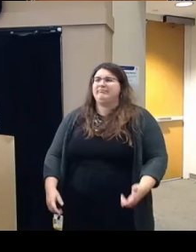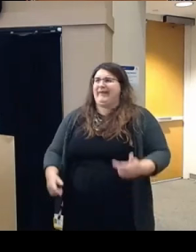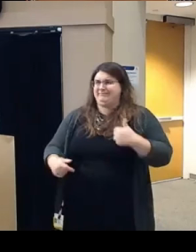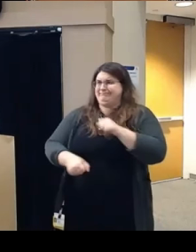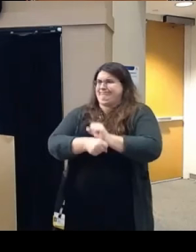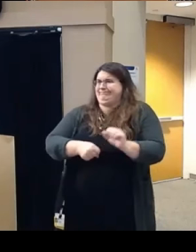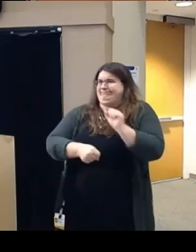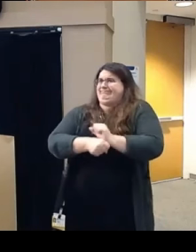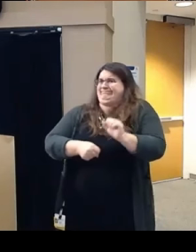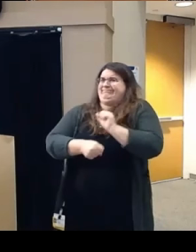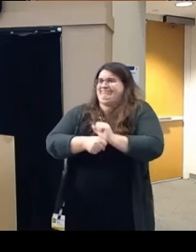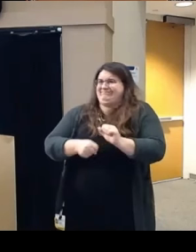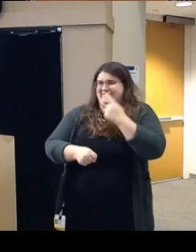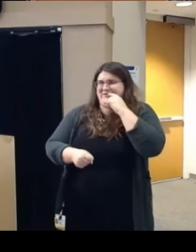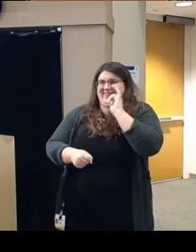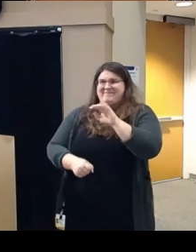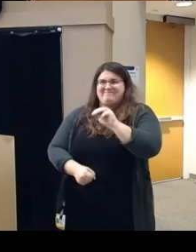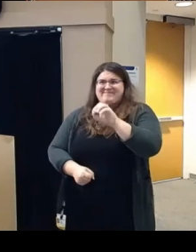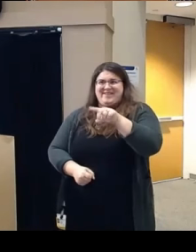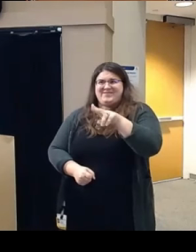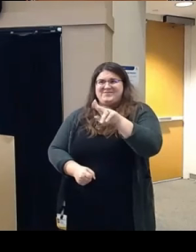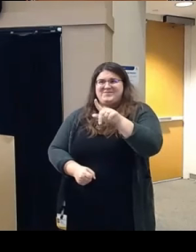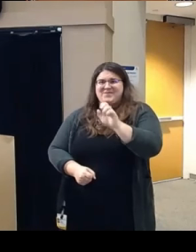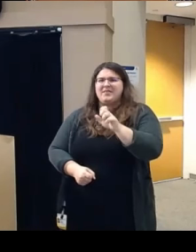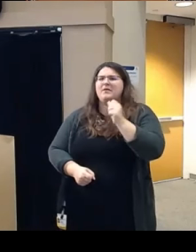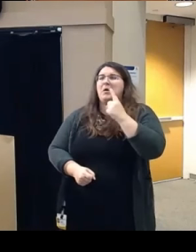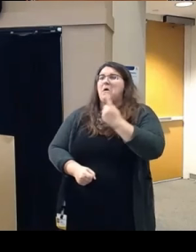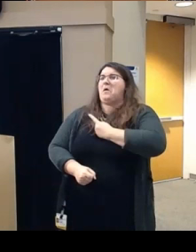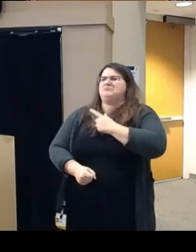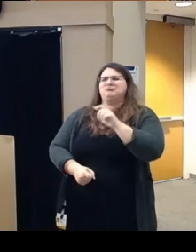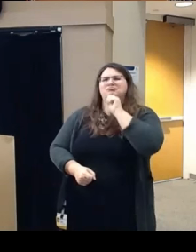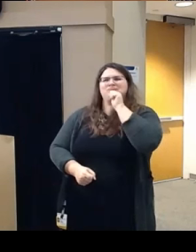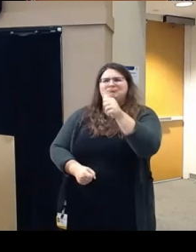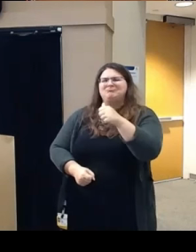been lots and lots of people who have helped me um and I you know have a few up here that